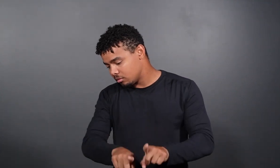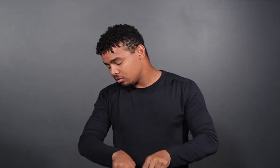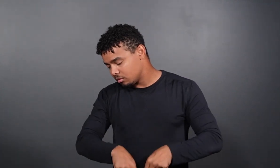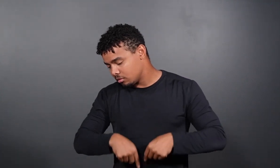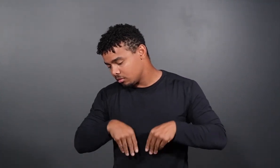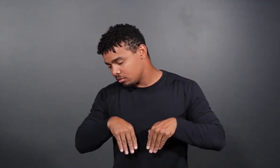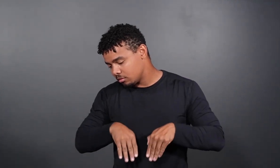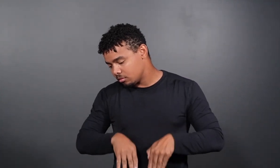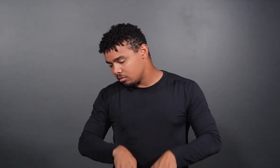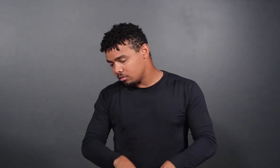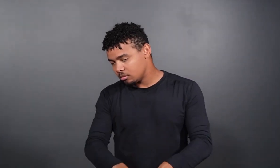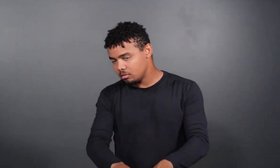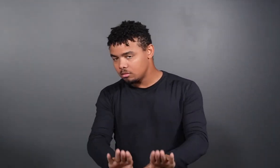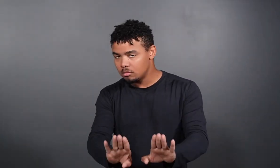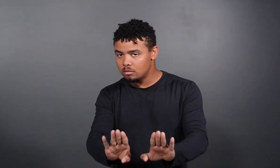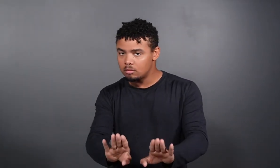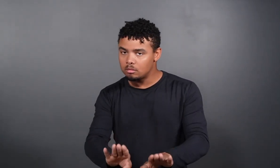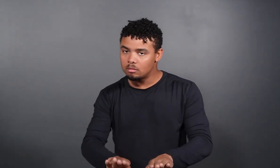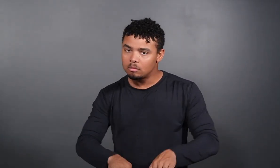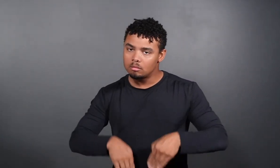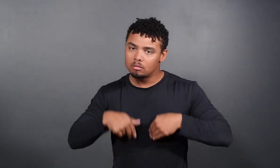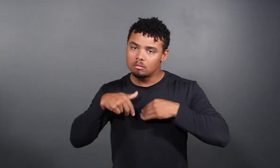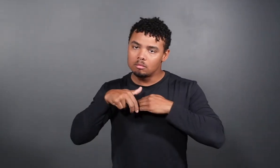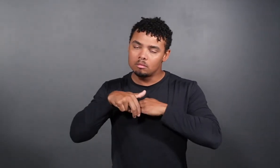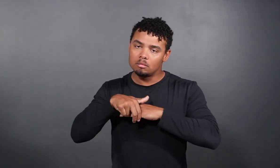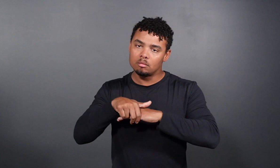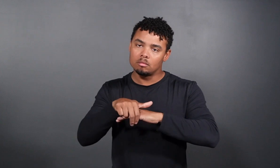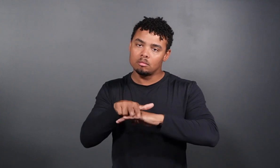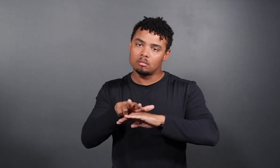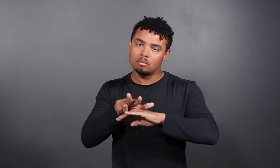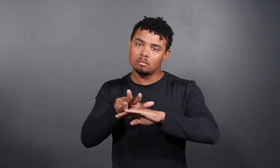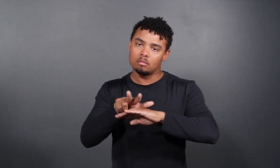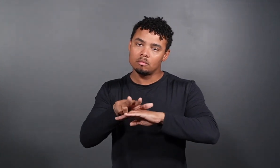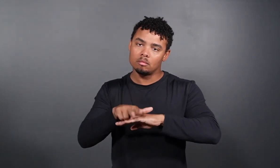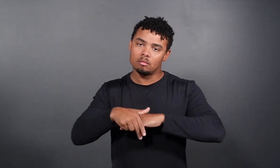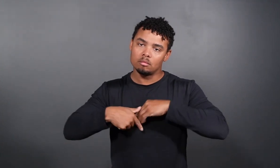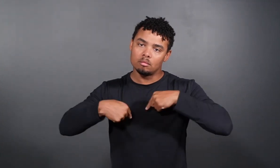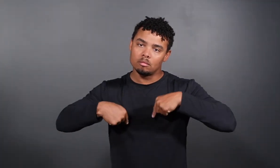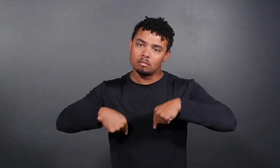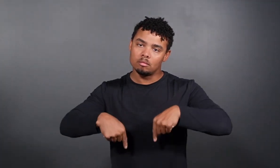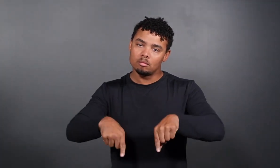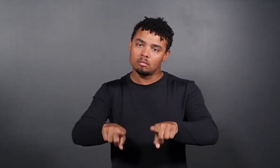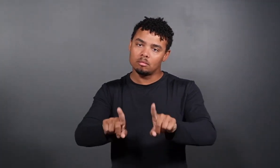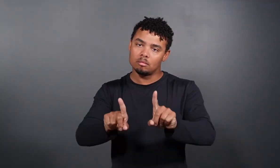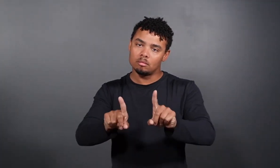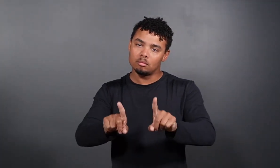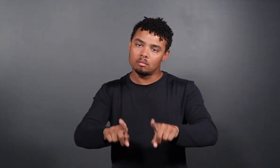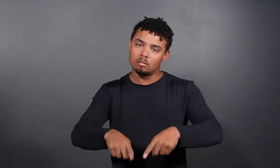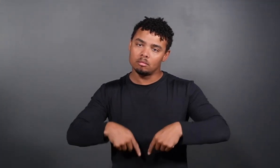the knees they bend the feet come up again she swings them to and fro the knees extend the knees they bend